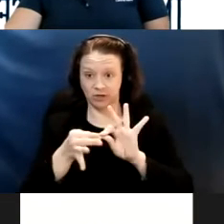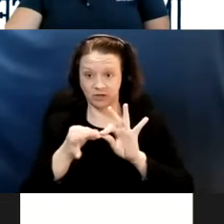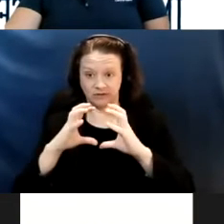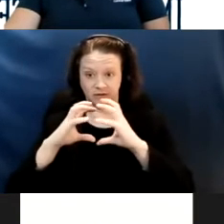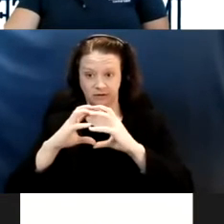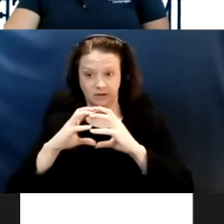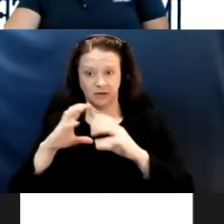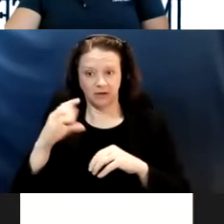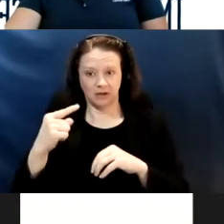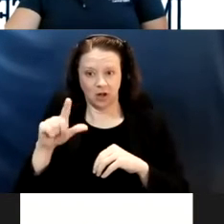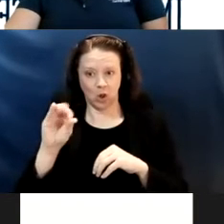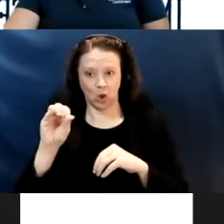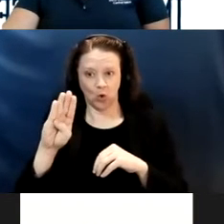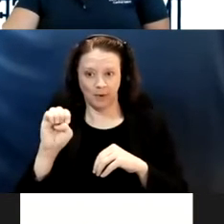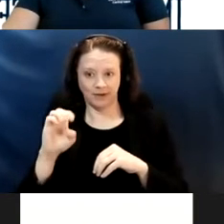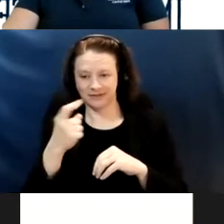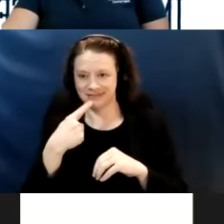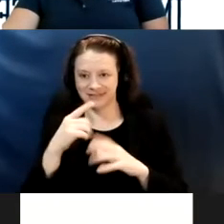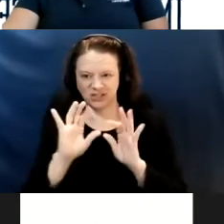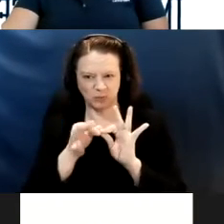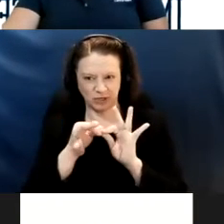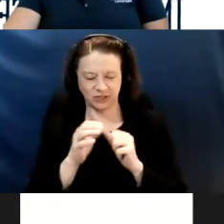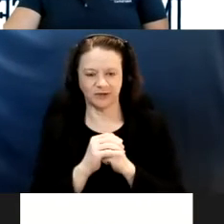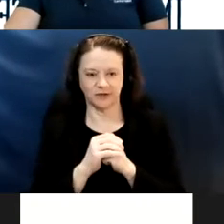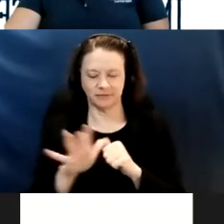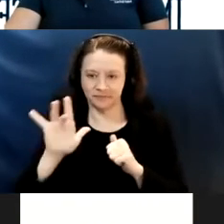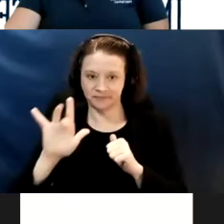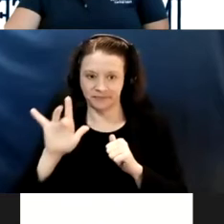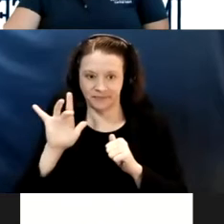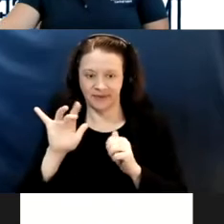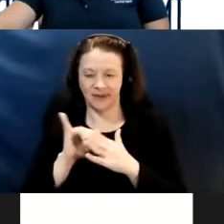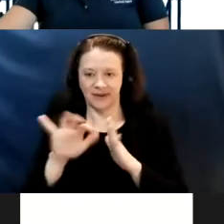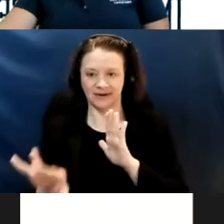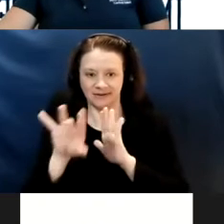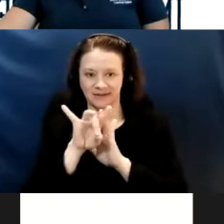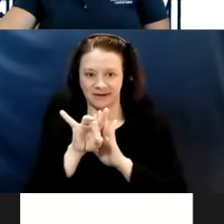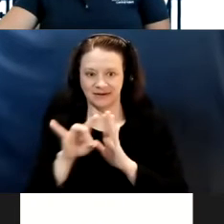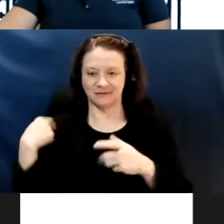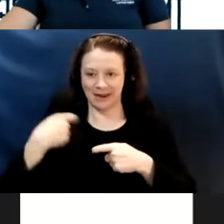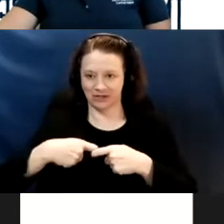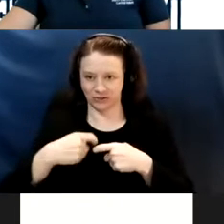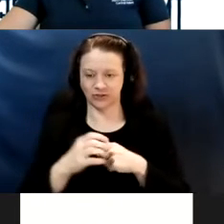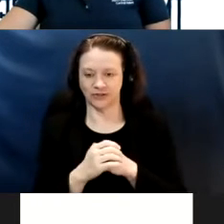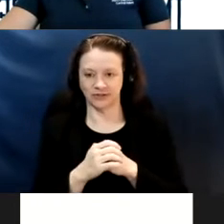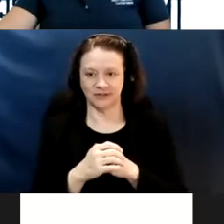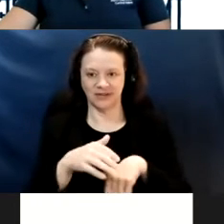and it says, interpretation. Click on that and select Spanish. English to Spanish.